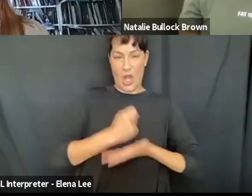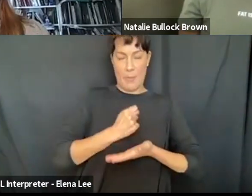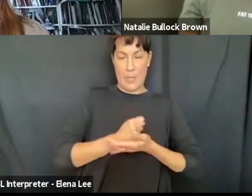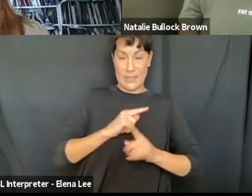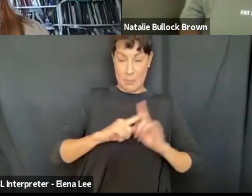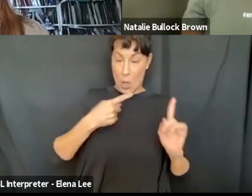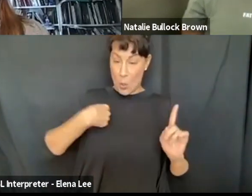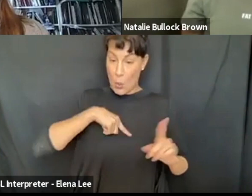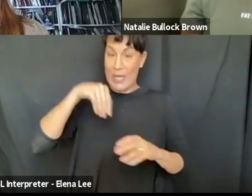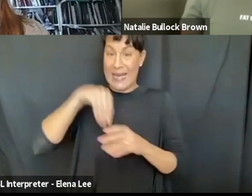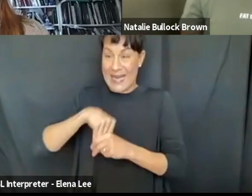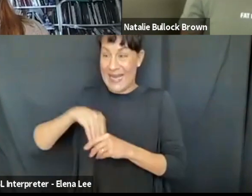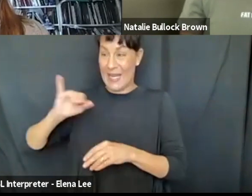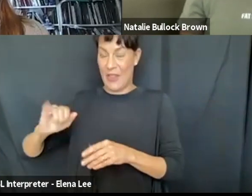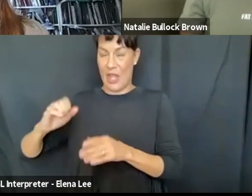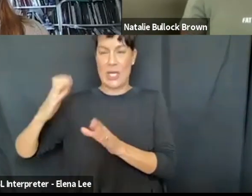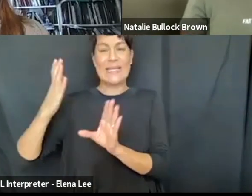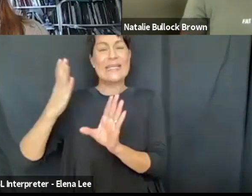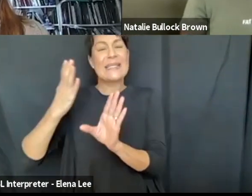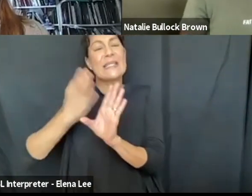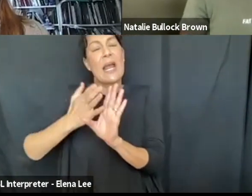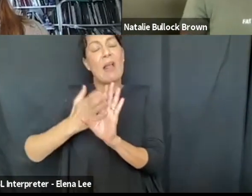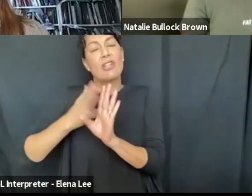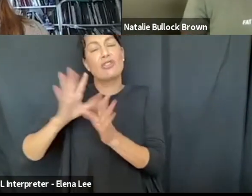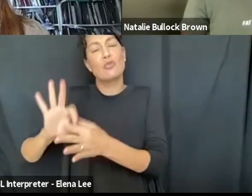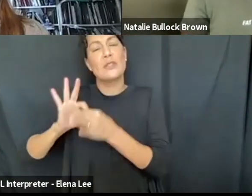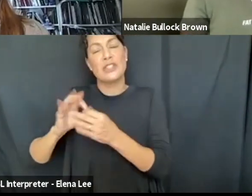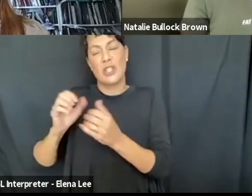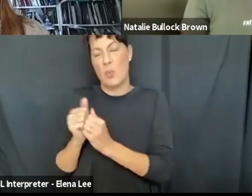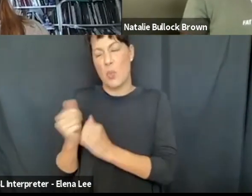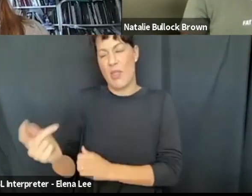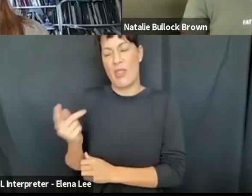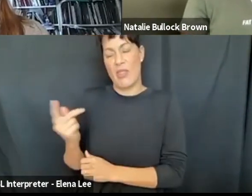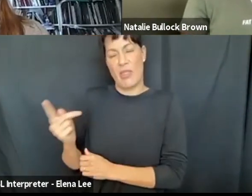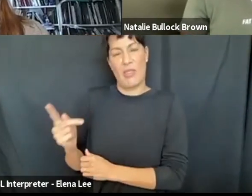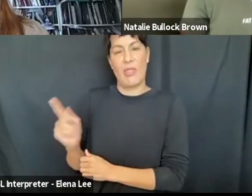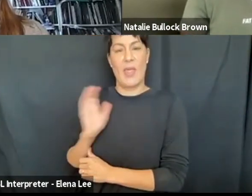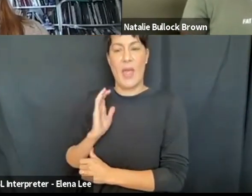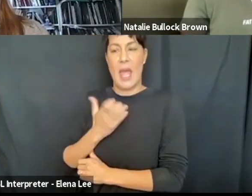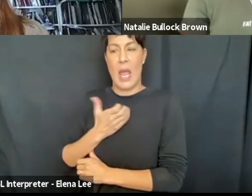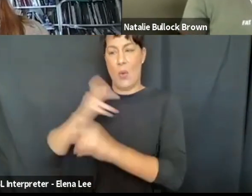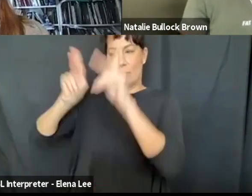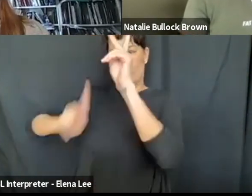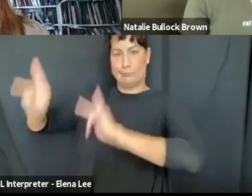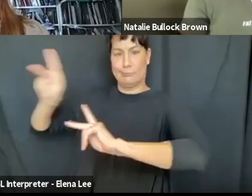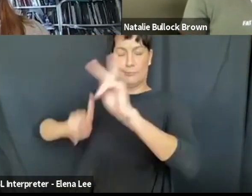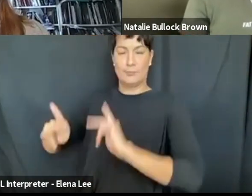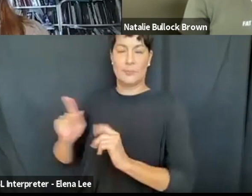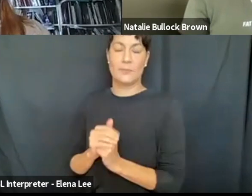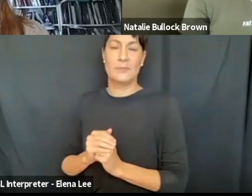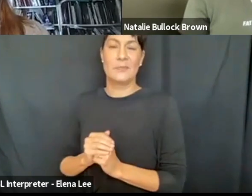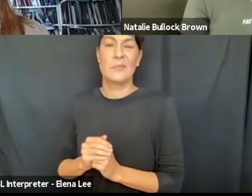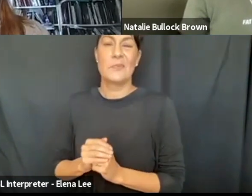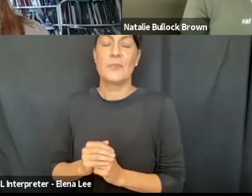we're in a psychological relationship with our subjects, sources, film subjects is what we use.